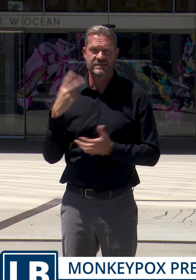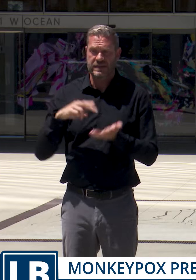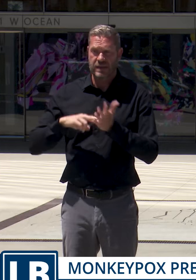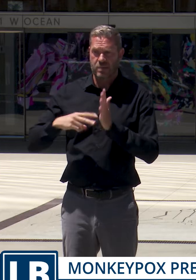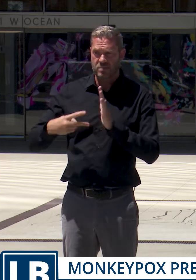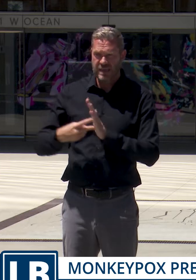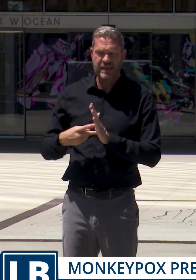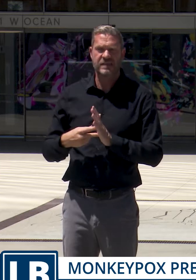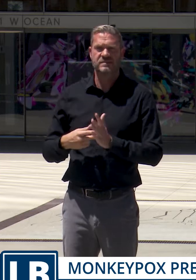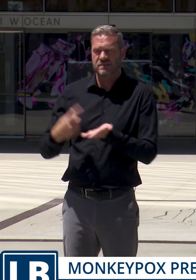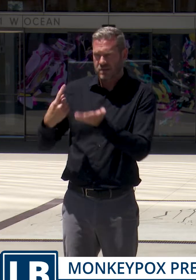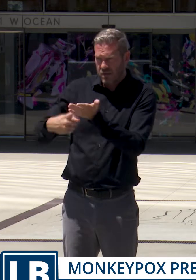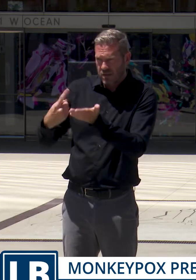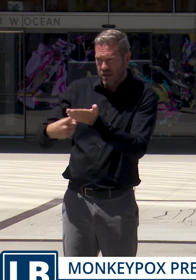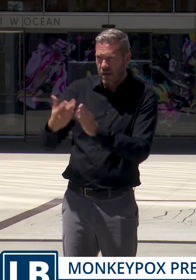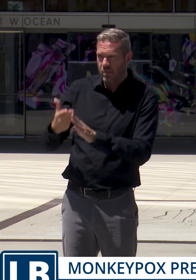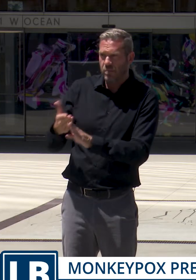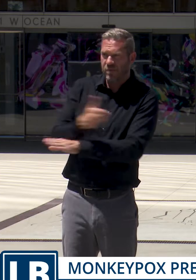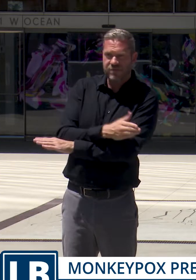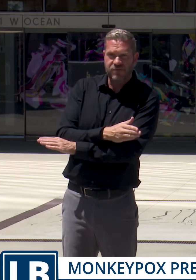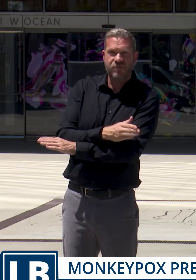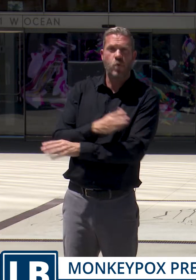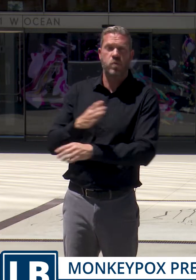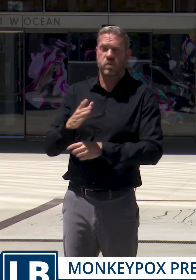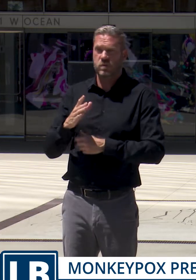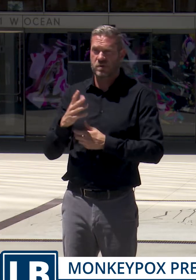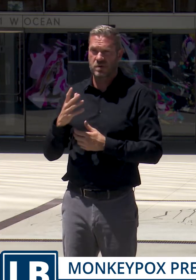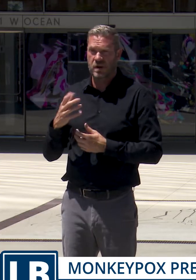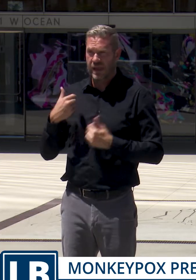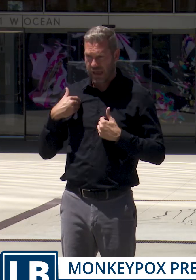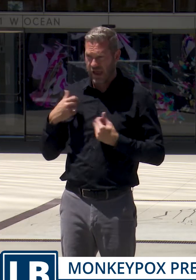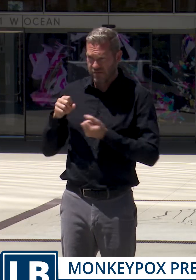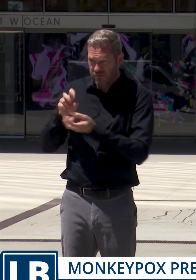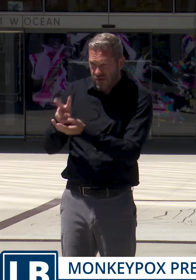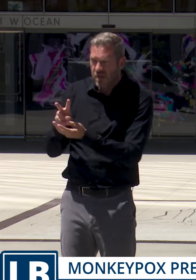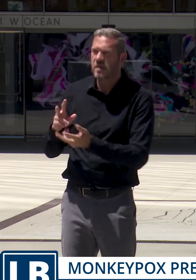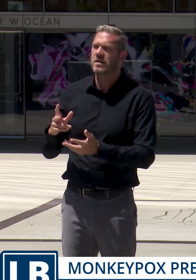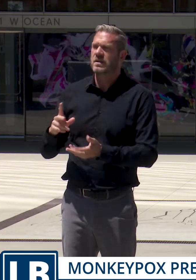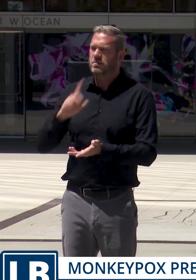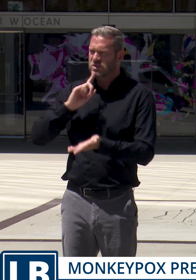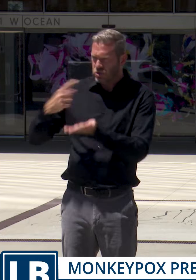contact avoiding skin to skin or prolonged face-to-face contact with anyone who has symptoms